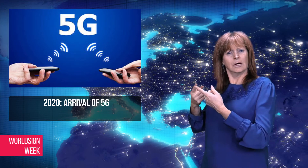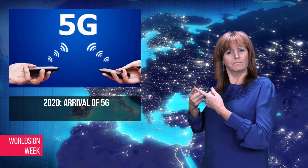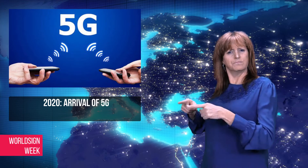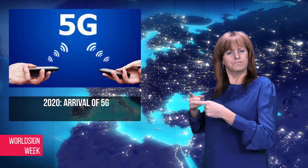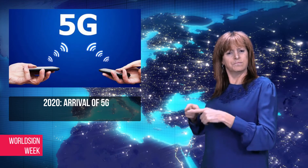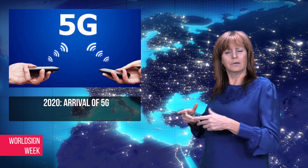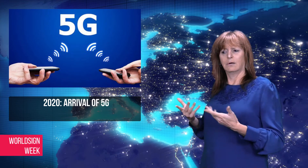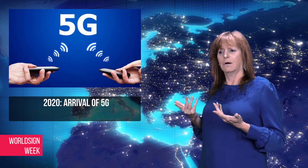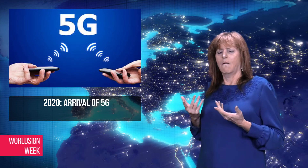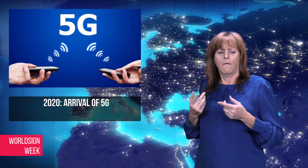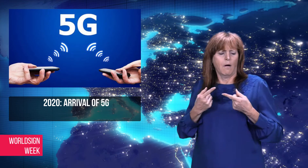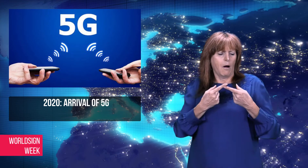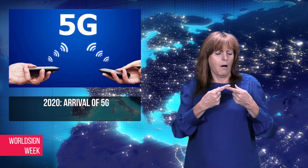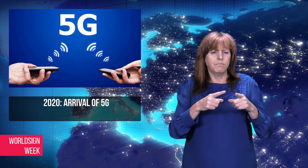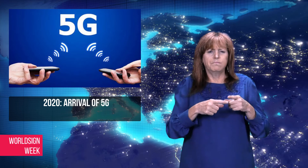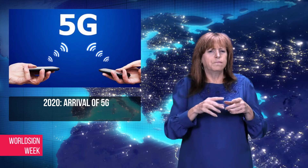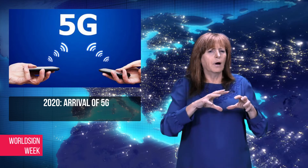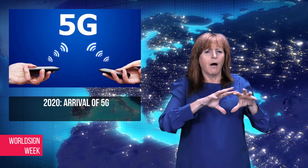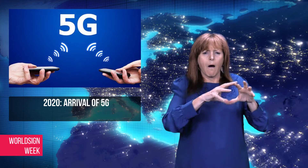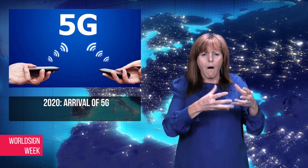objects, and devices.